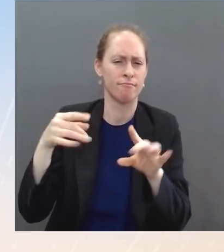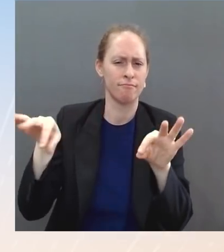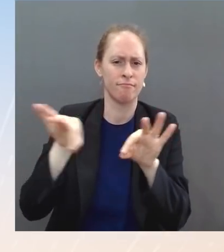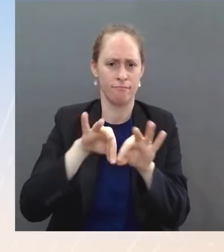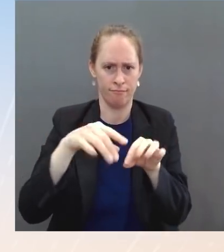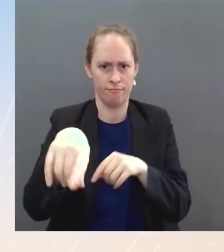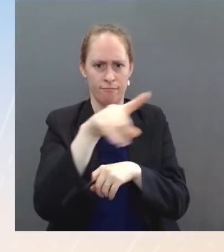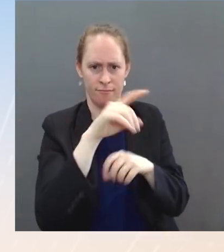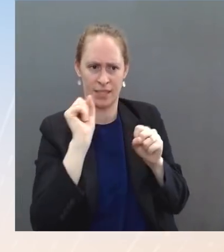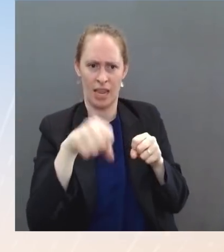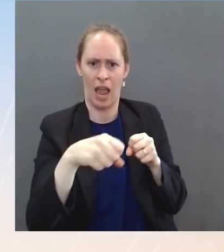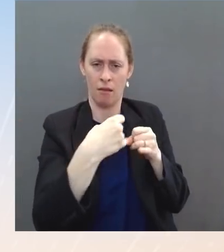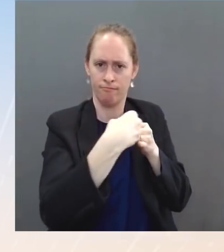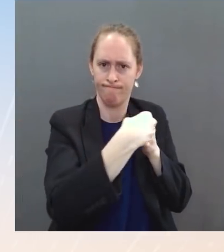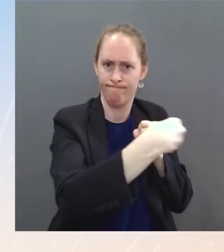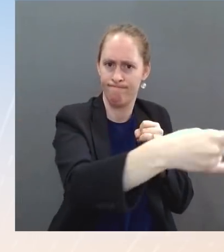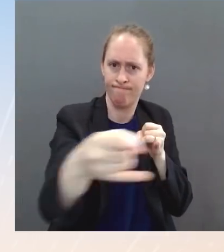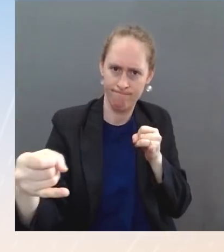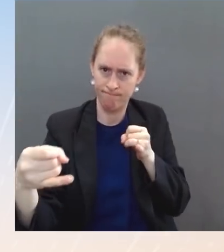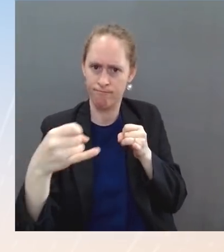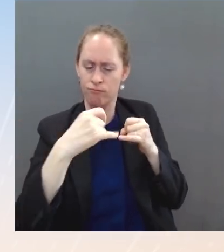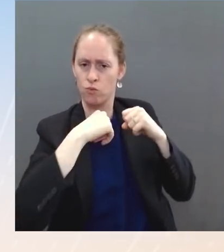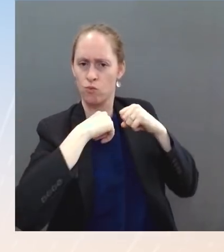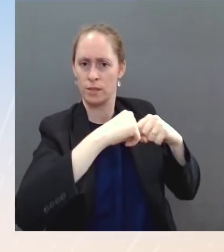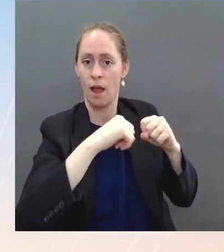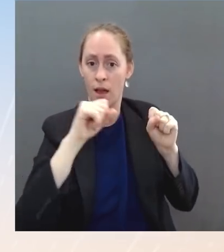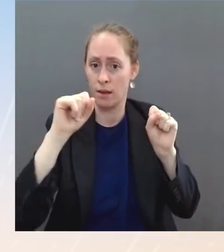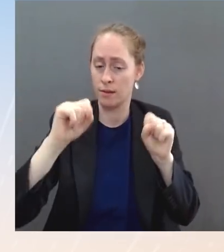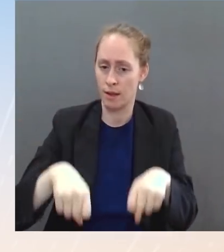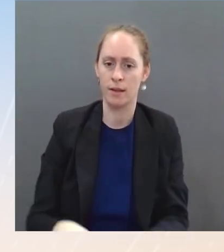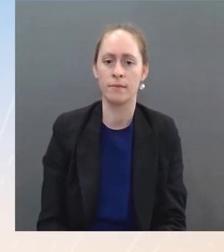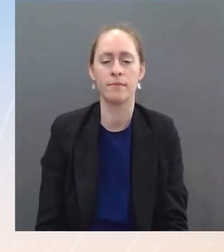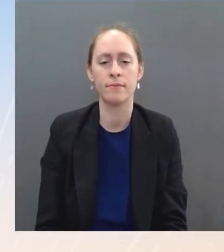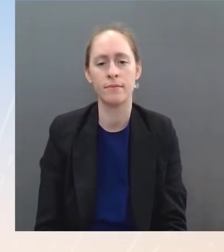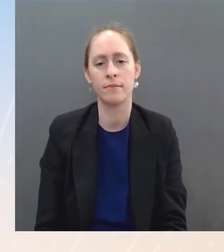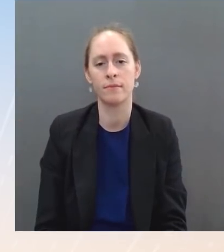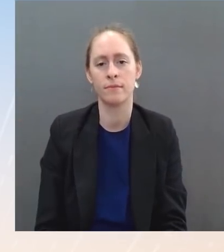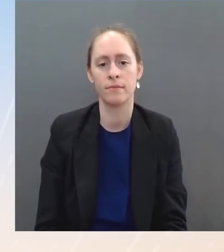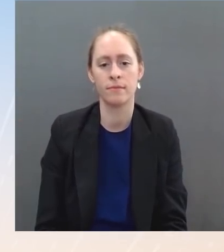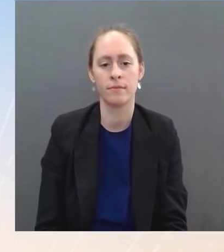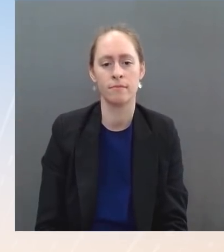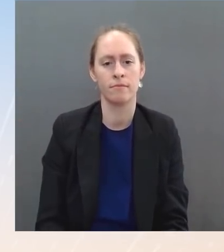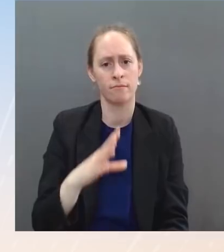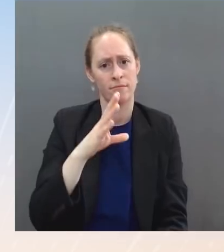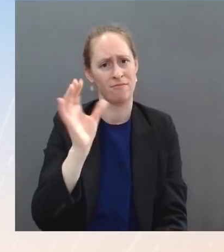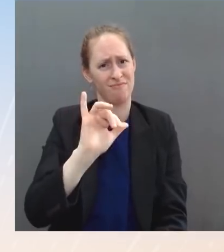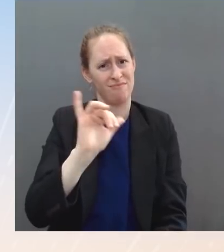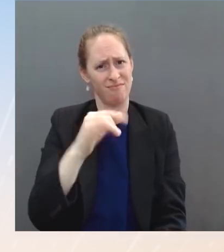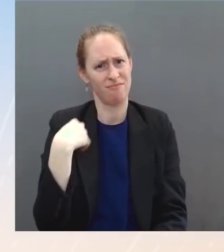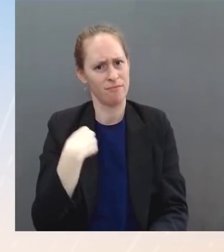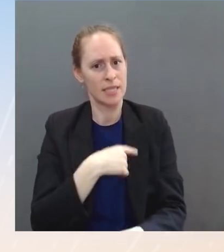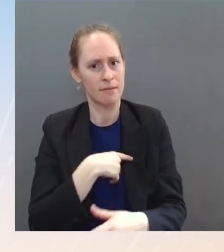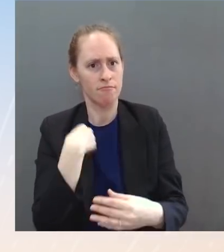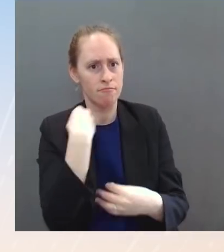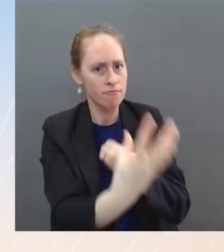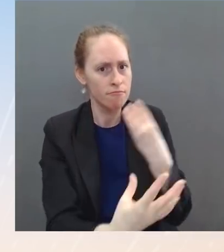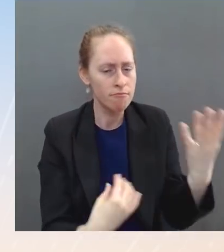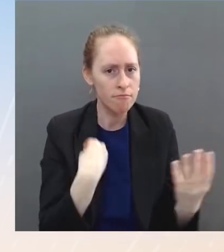But you can rest assured that the United States is actively working in consultation with Ukrainians to support their efforts at the peace table.